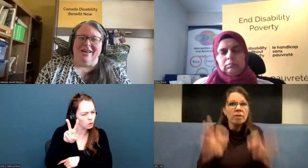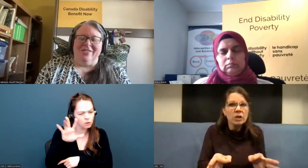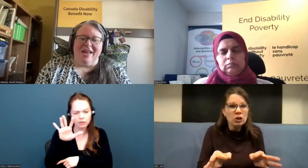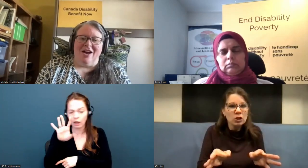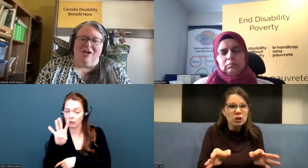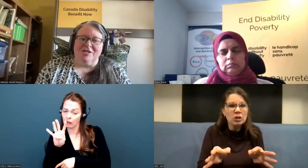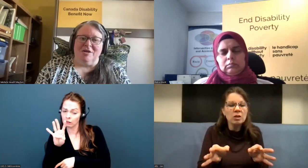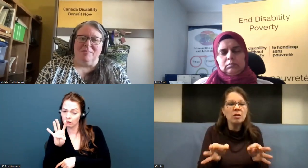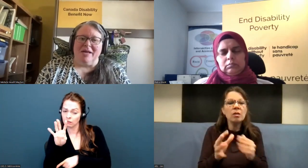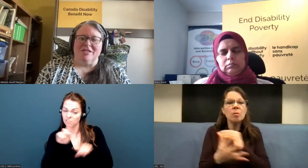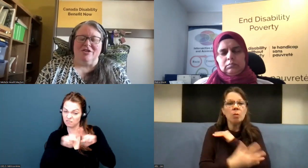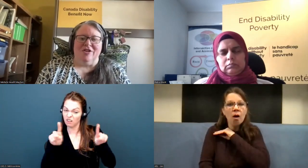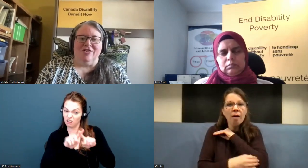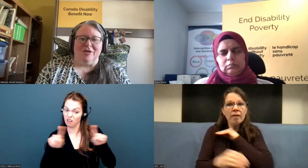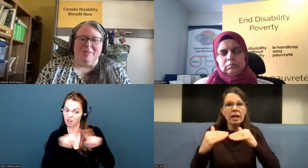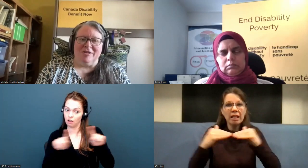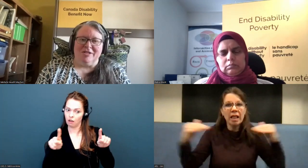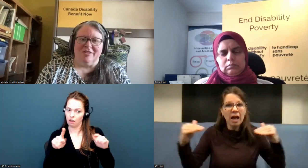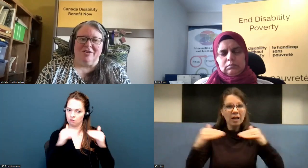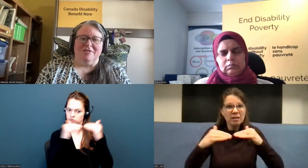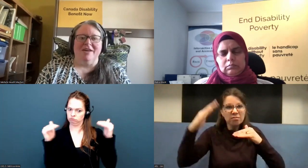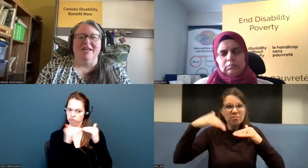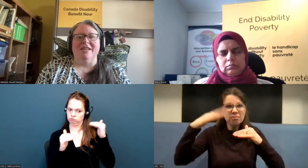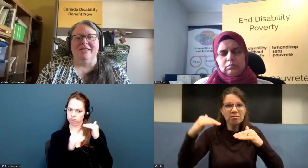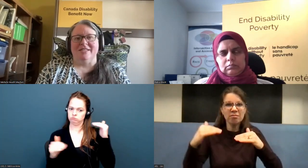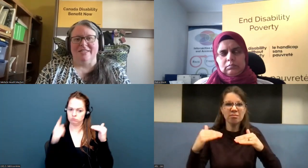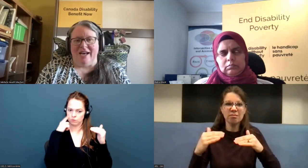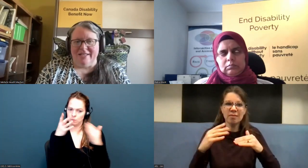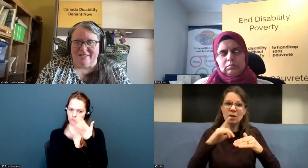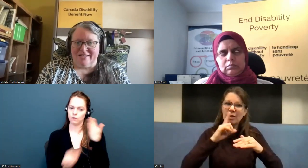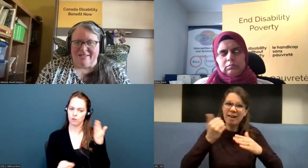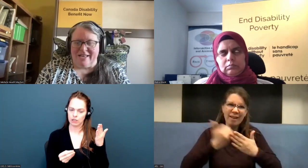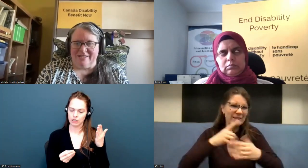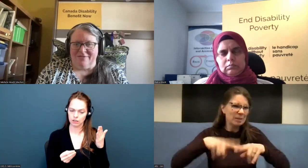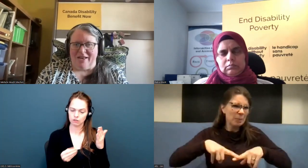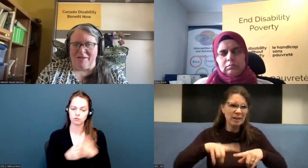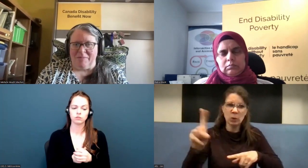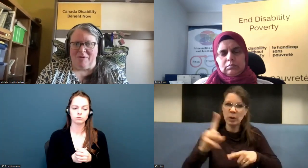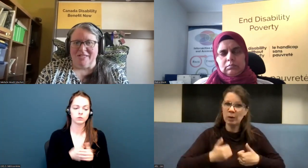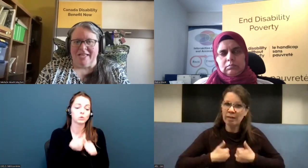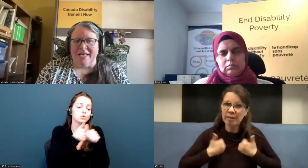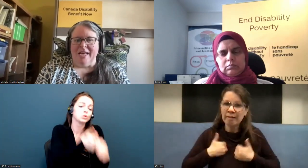AND THEY ALTER BASED ON THE COMMUNITY THAT YOU'RE IN AND THE SIZE OF THAT COMMUNITY.